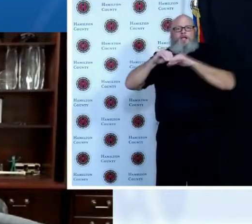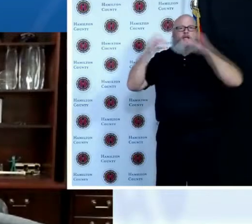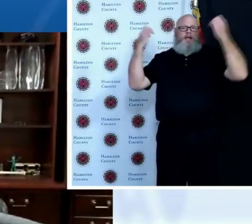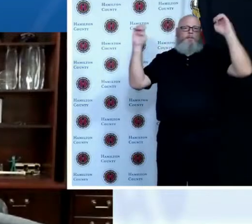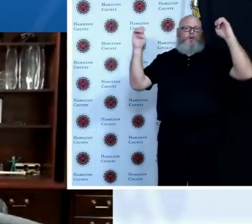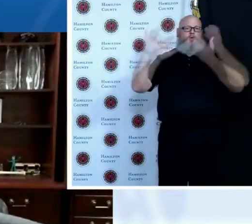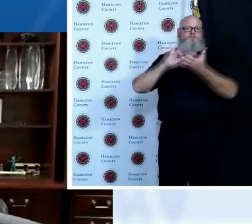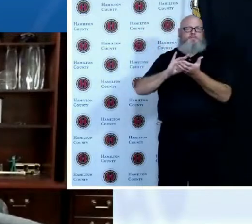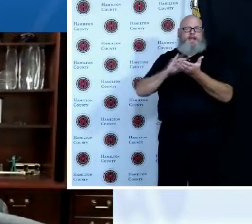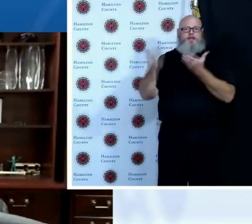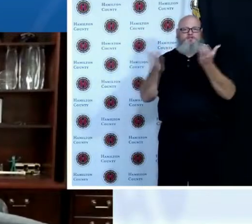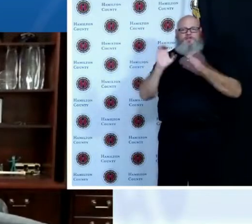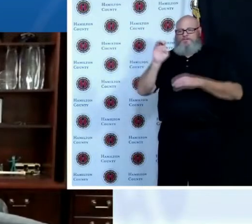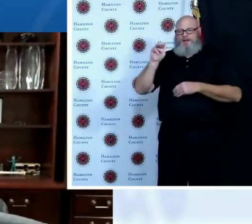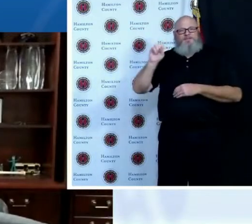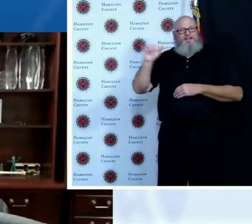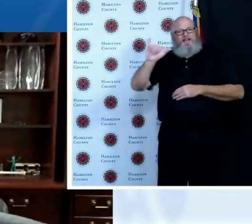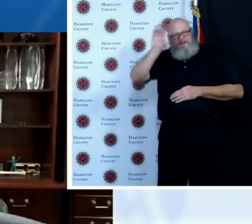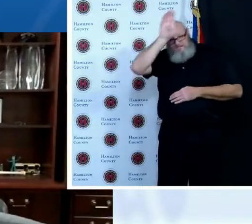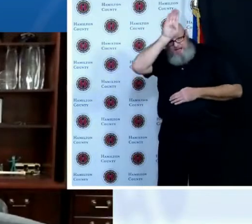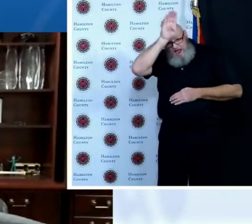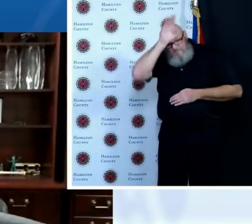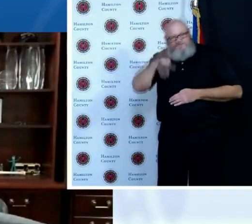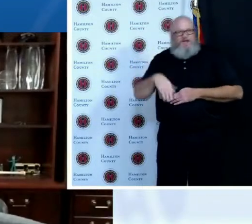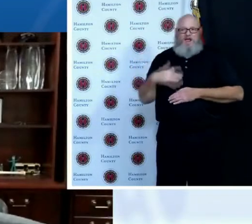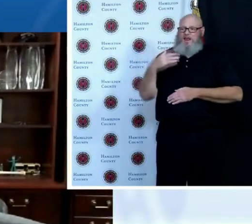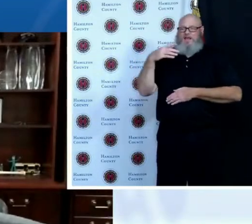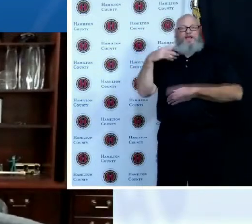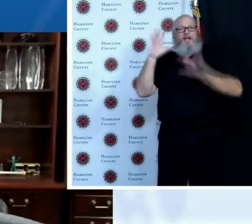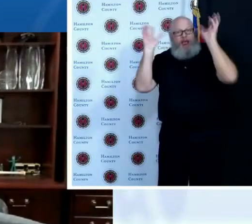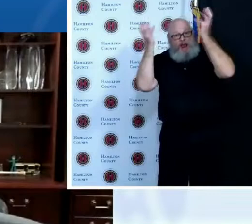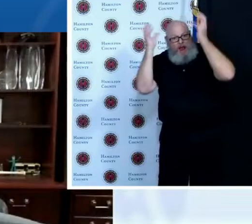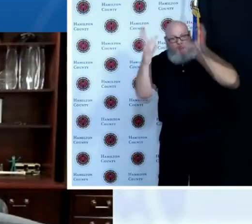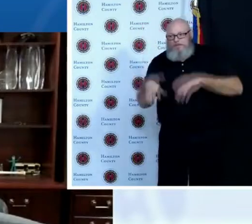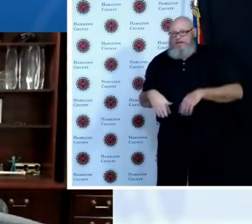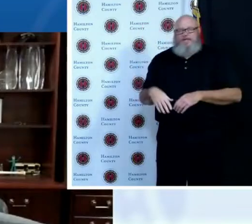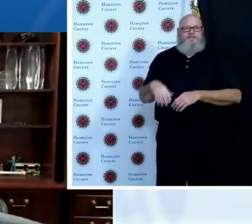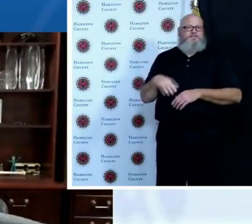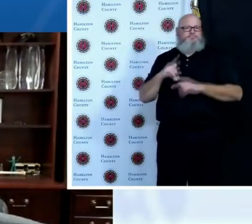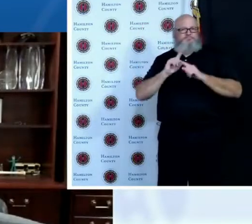as Commissioner Driehaus mentioned is that really at this point the thing that is the limiter is